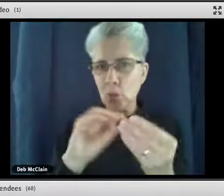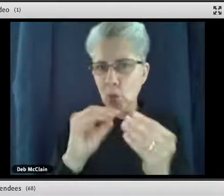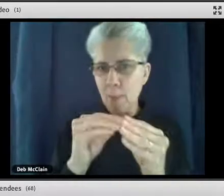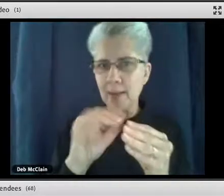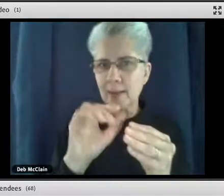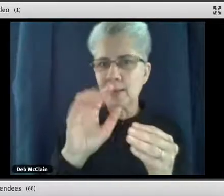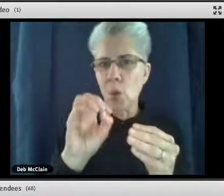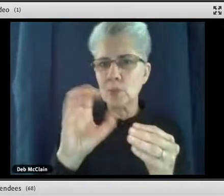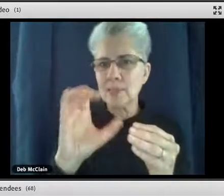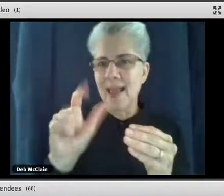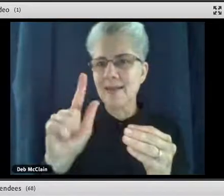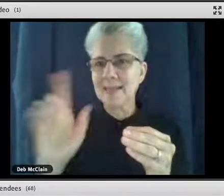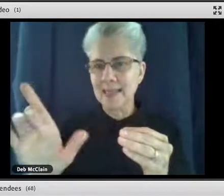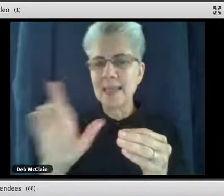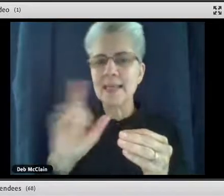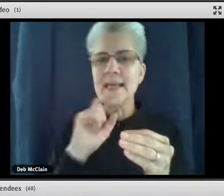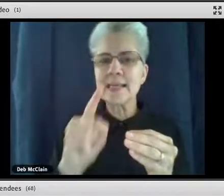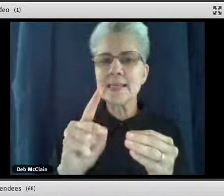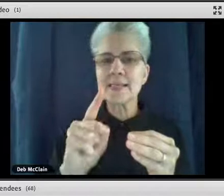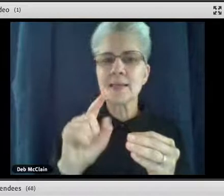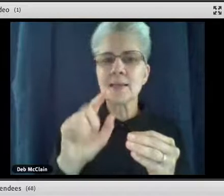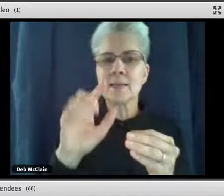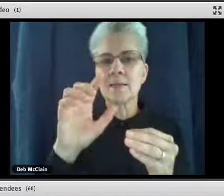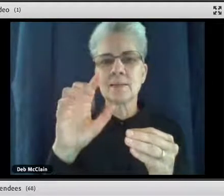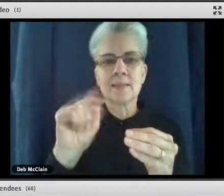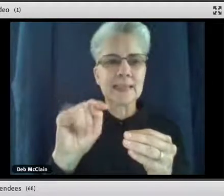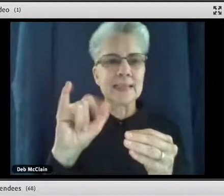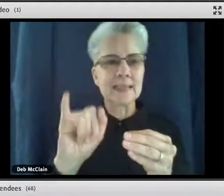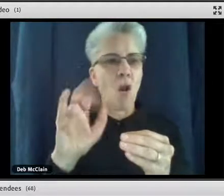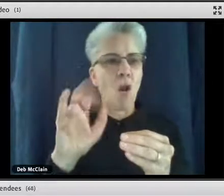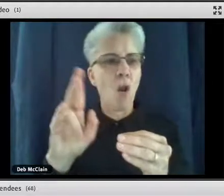Okay, so the mnemonic in OCLC is Ctry, country,